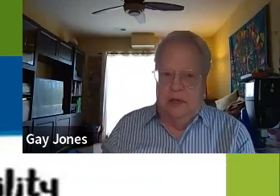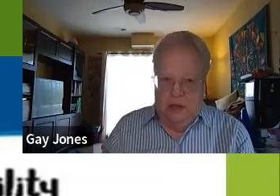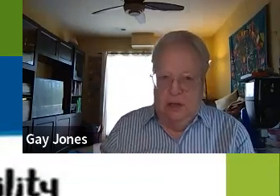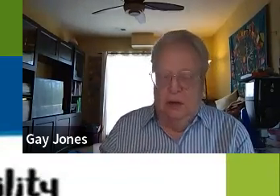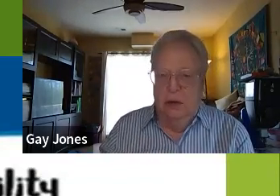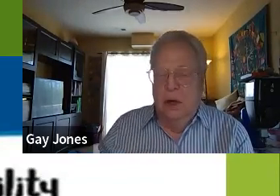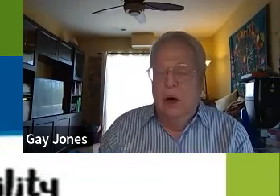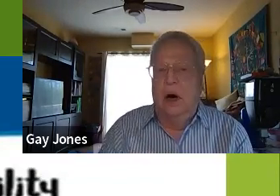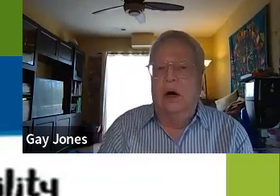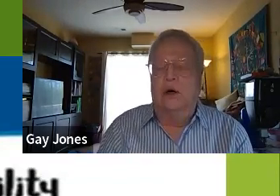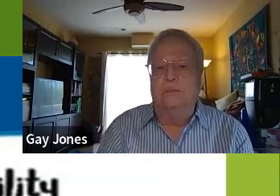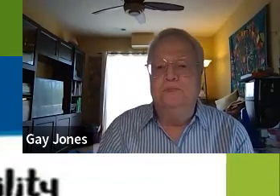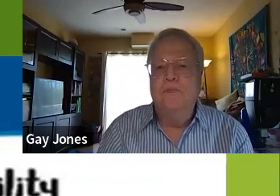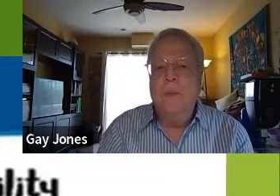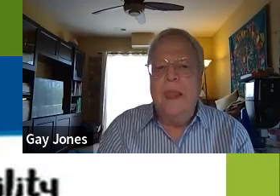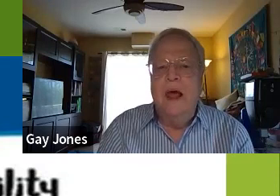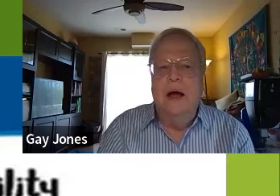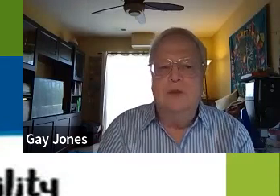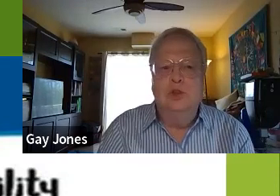need.